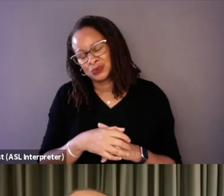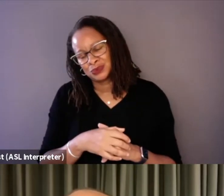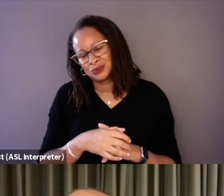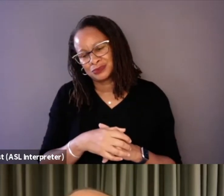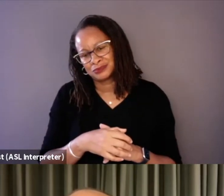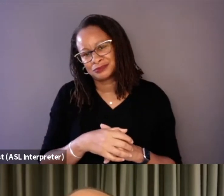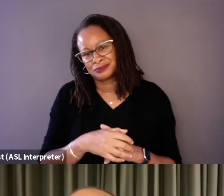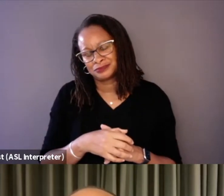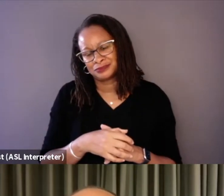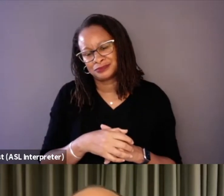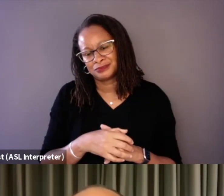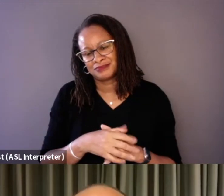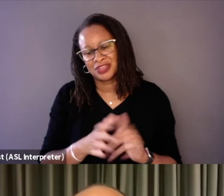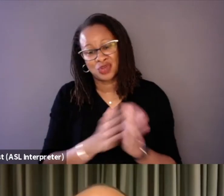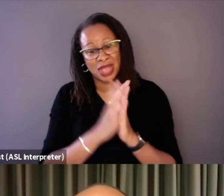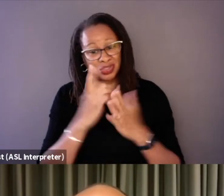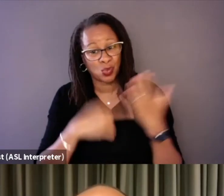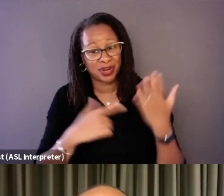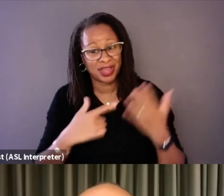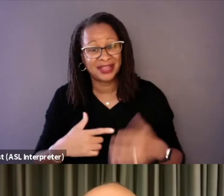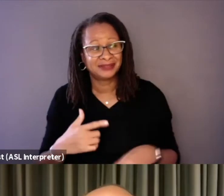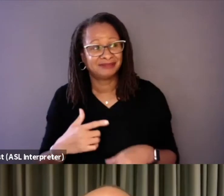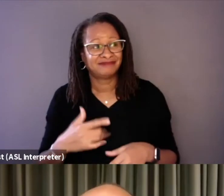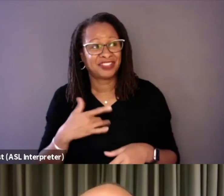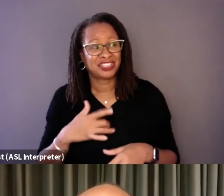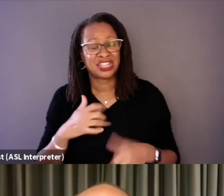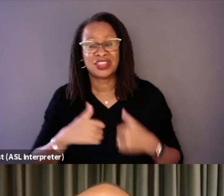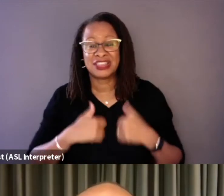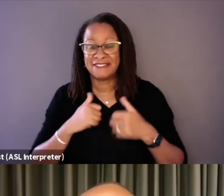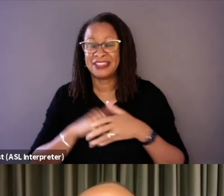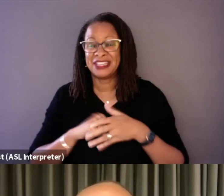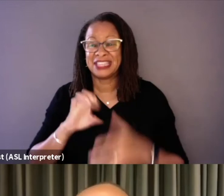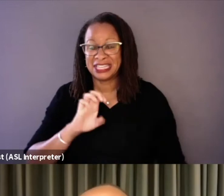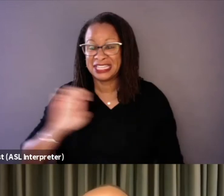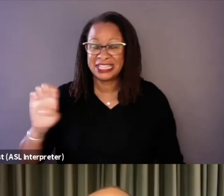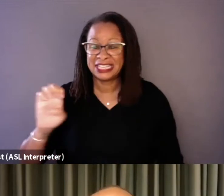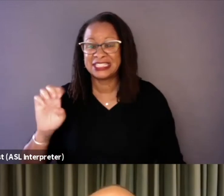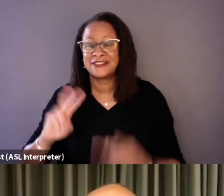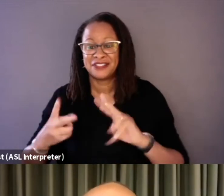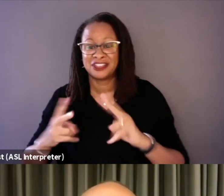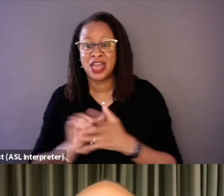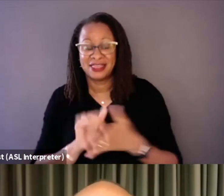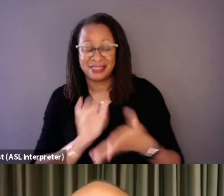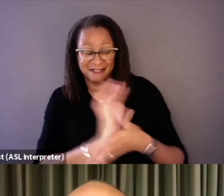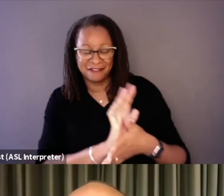You ask what was it like living in the East Village at that time? That film is most people living in East Village at that